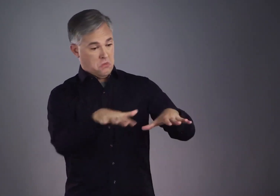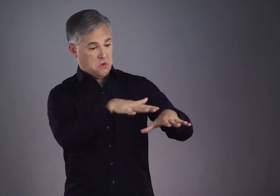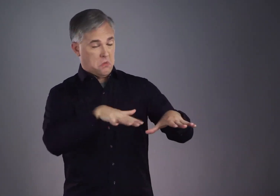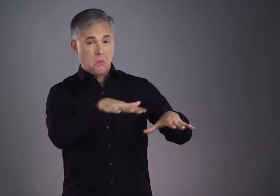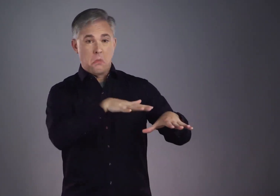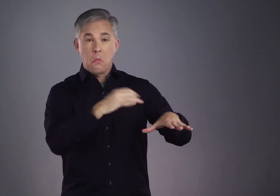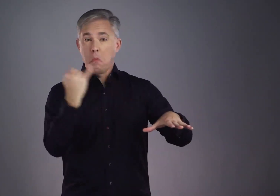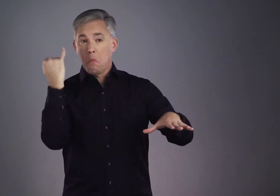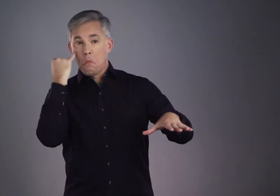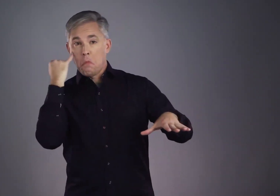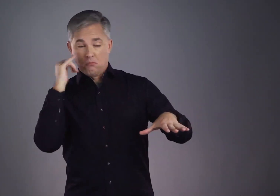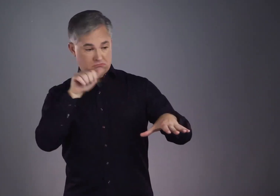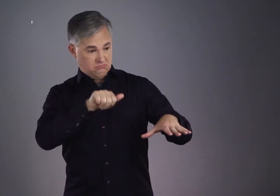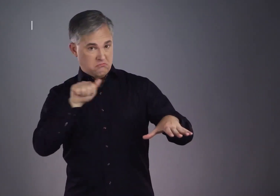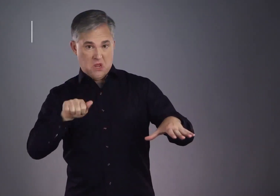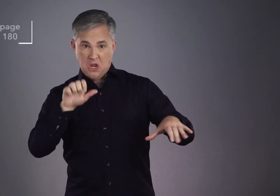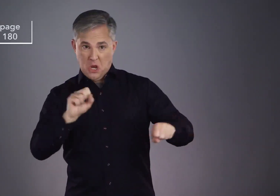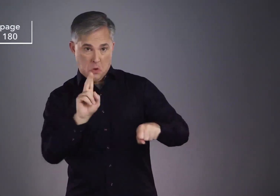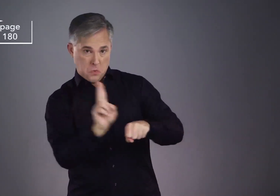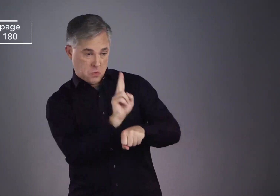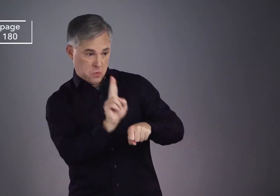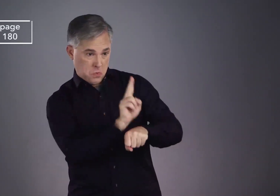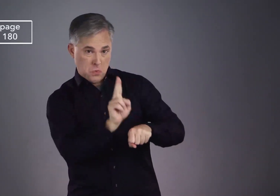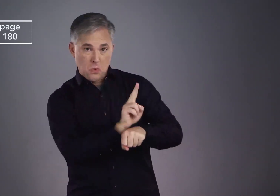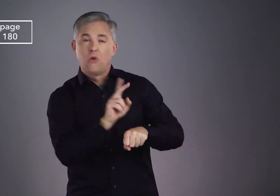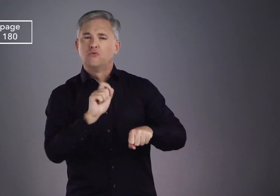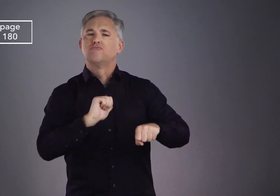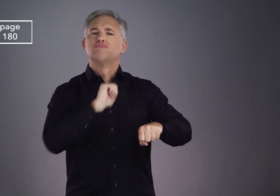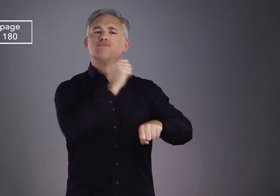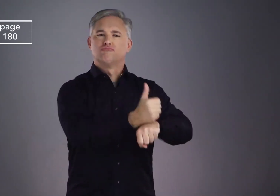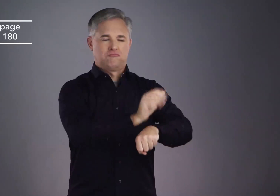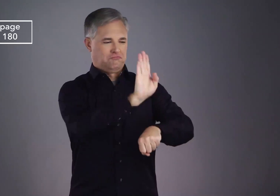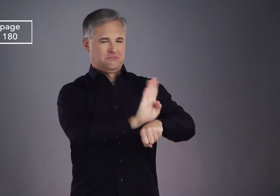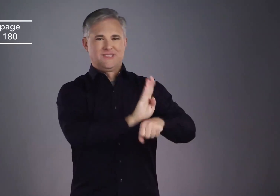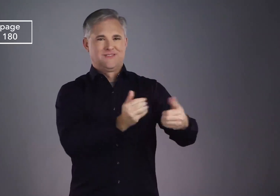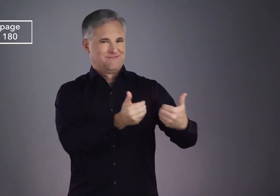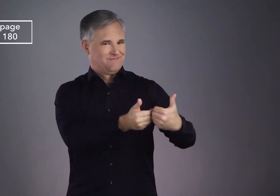of genuine use to A.A. should be separately incorporated and managed,